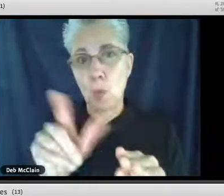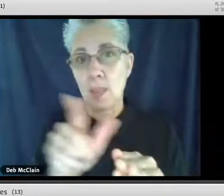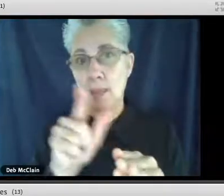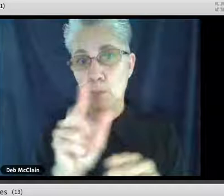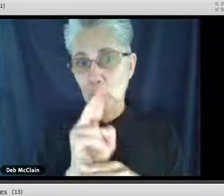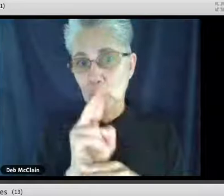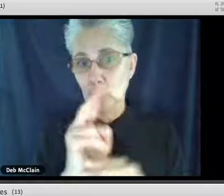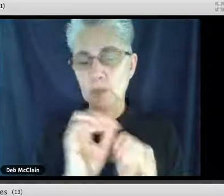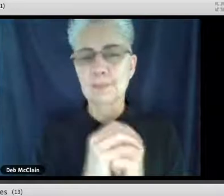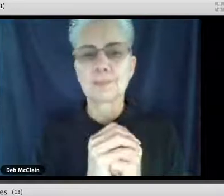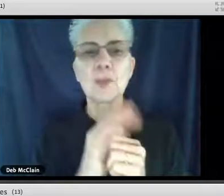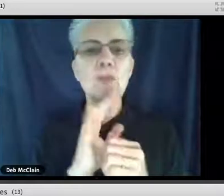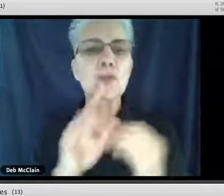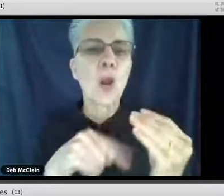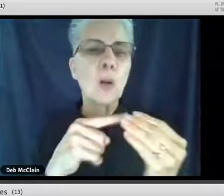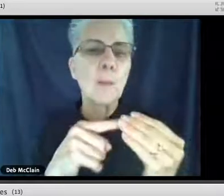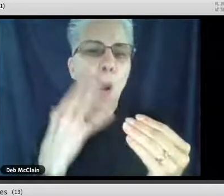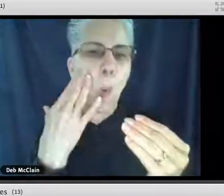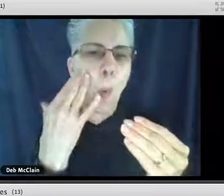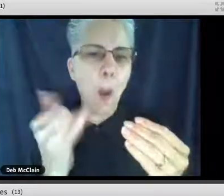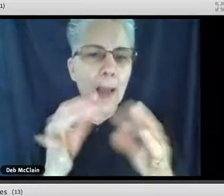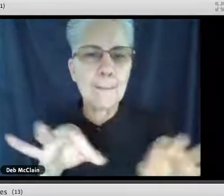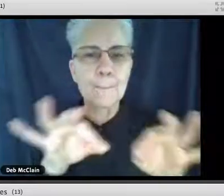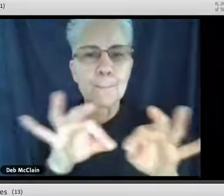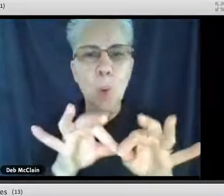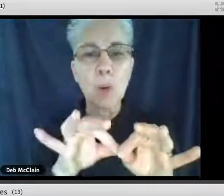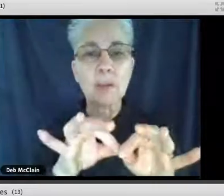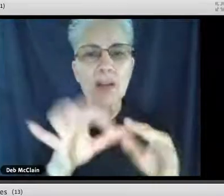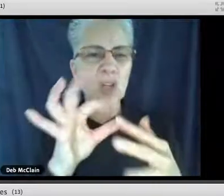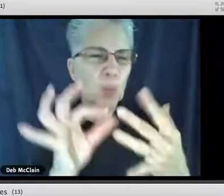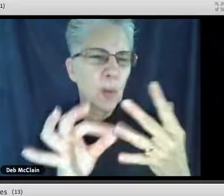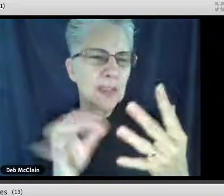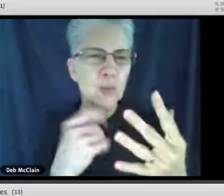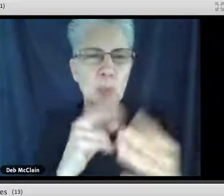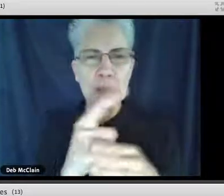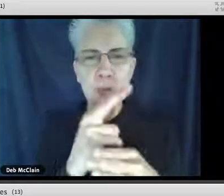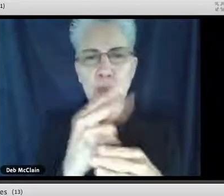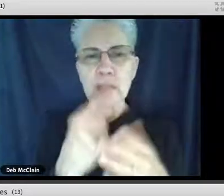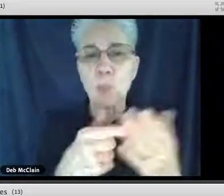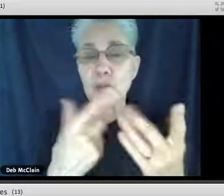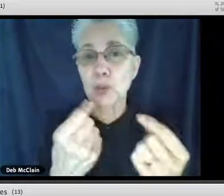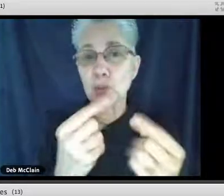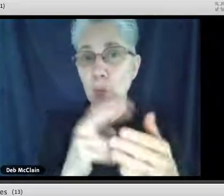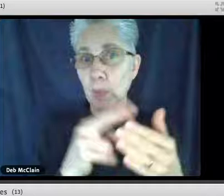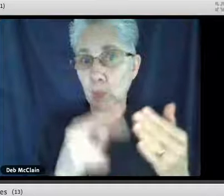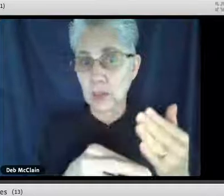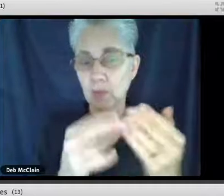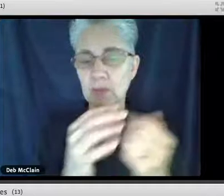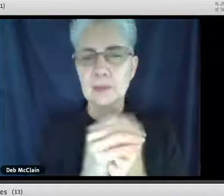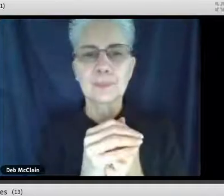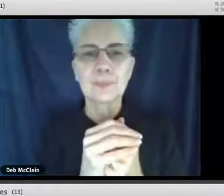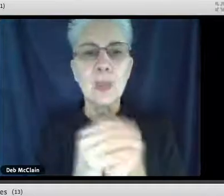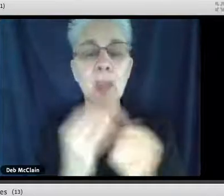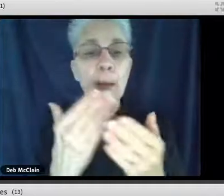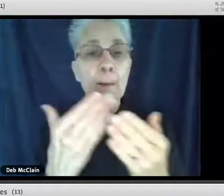We're going to talk about why it's important, some options for testing and what you can actually do with the results. So before we get started, I want to know,